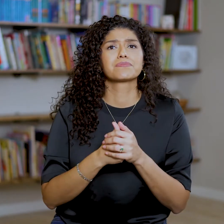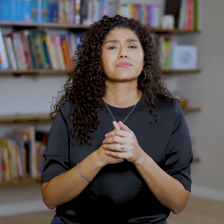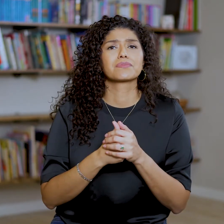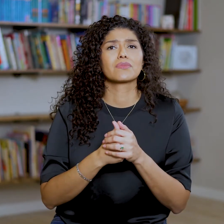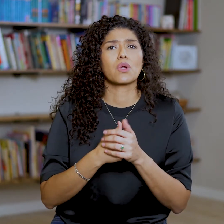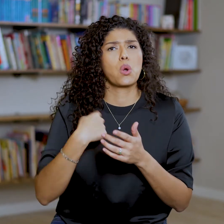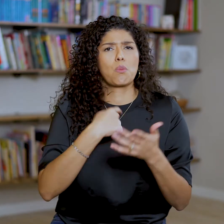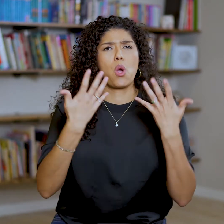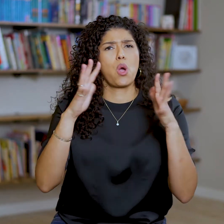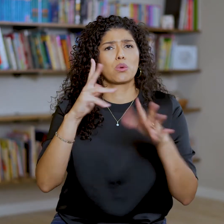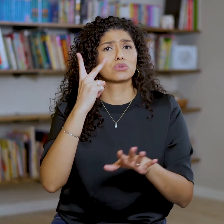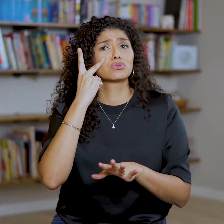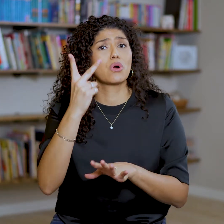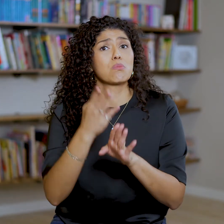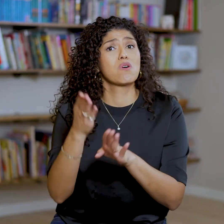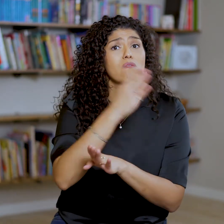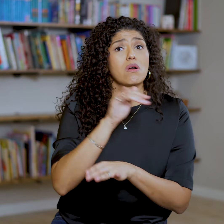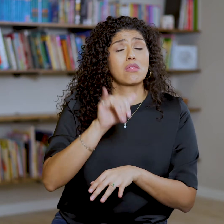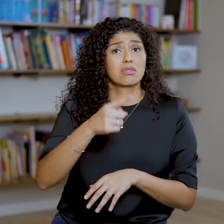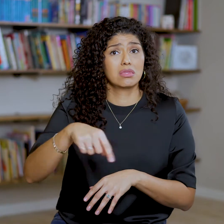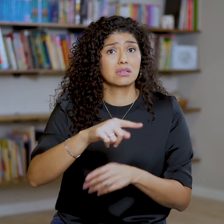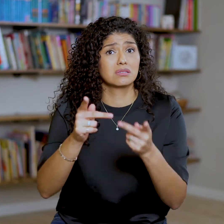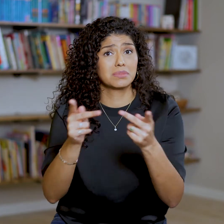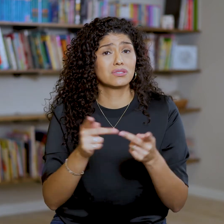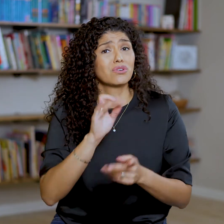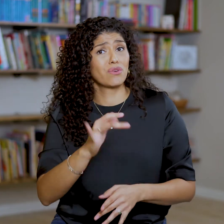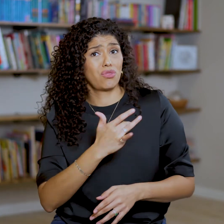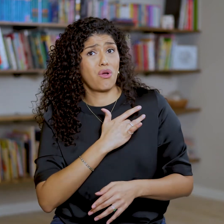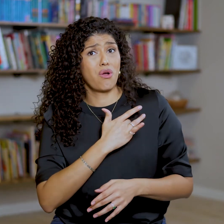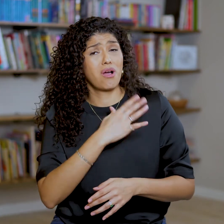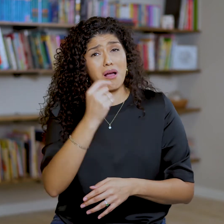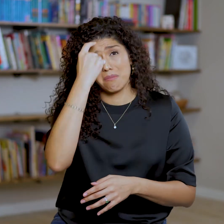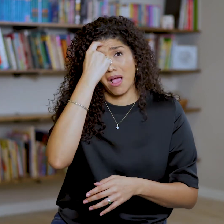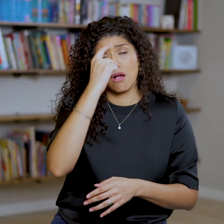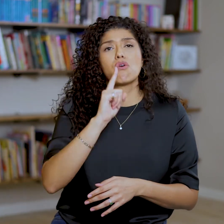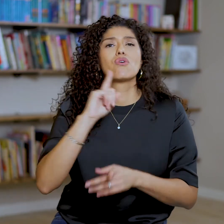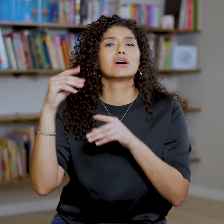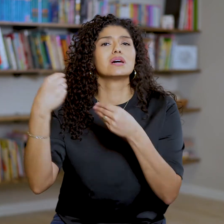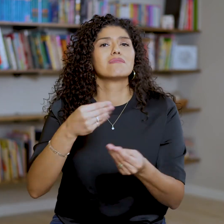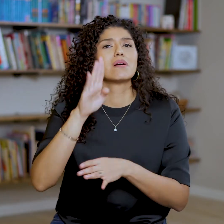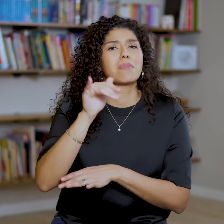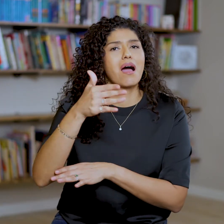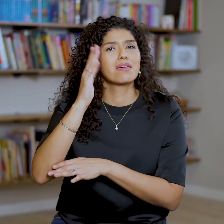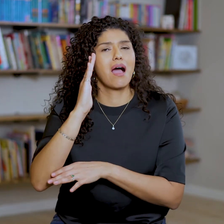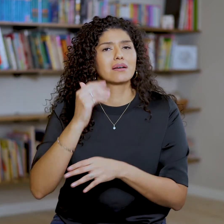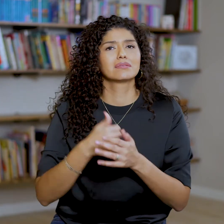As we’ve seen, these positions of the heart and mind are granted by God.